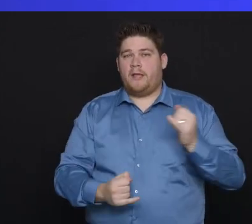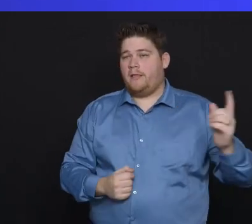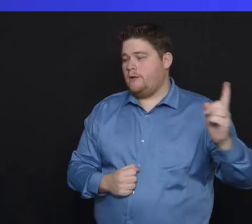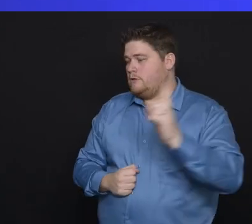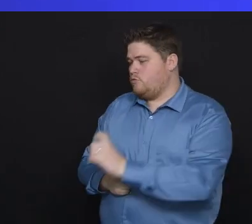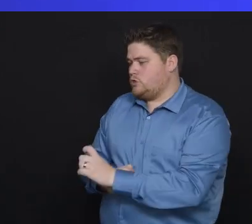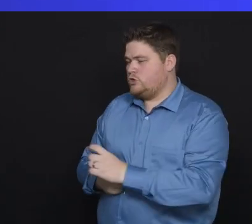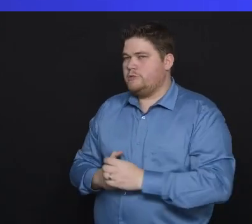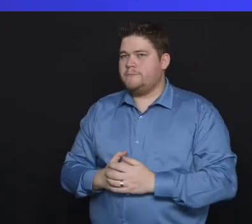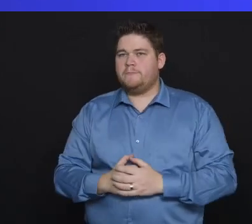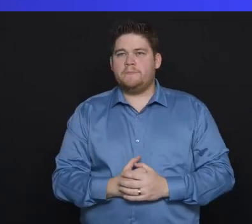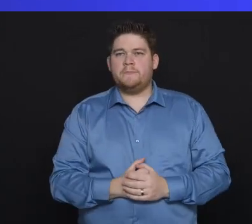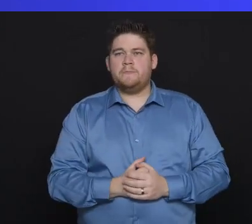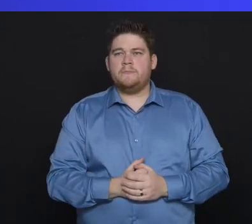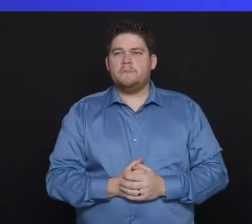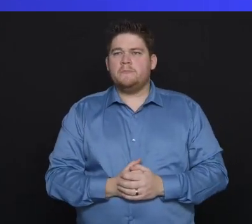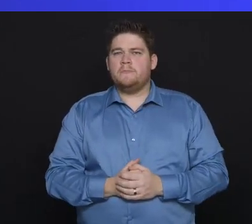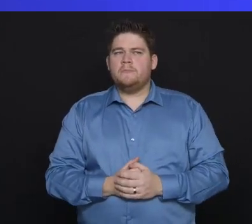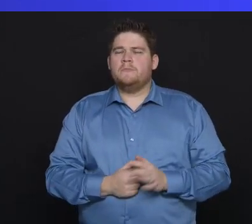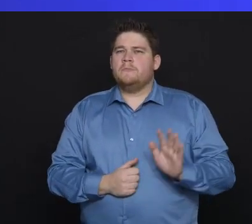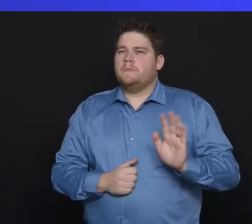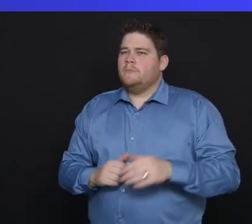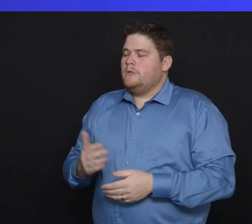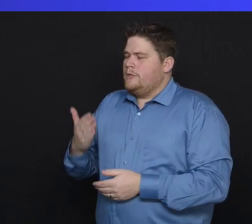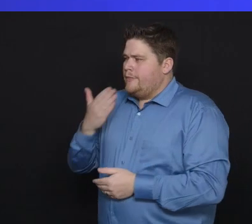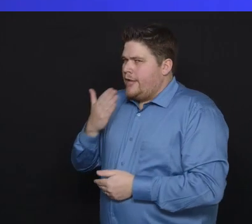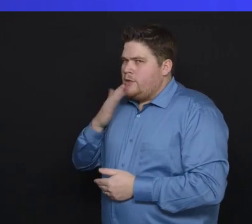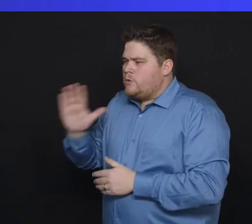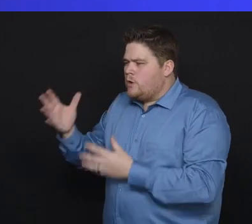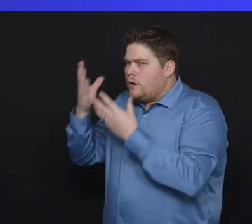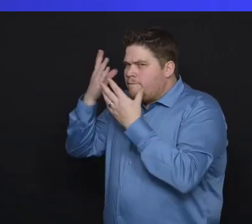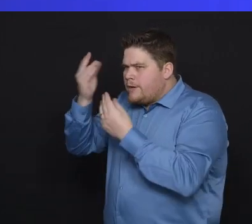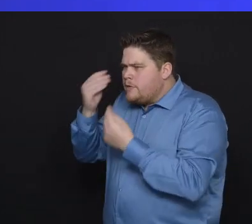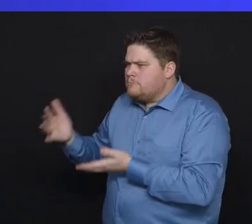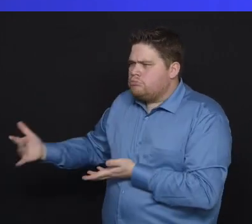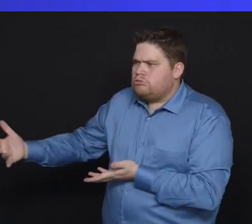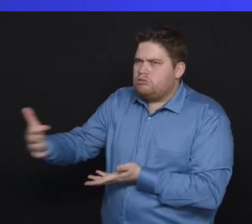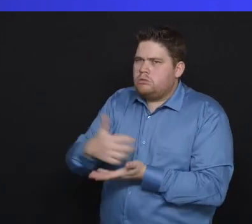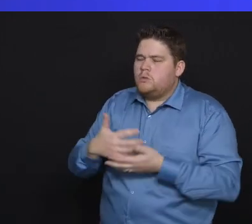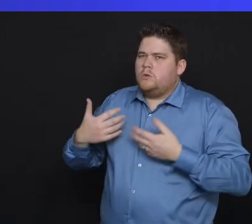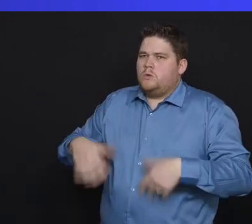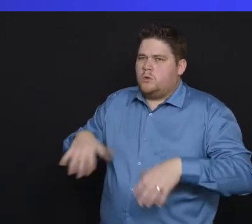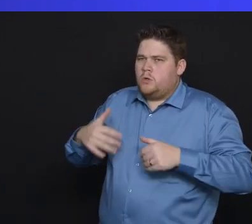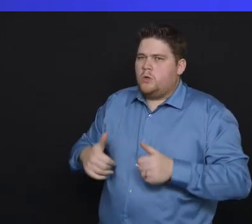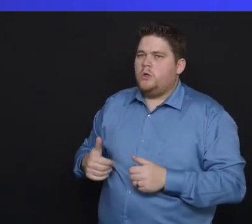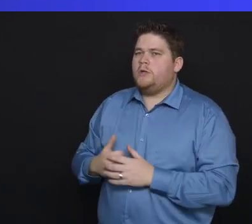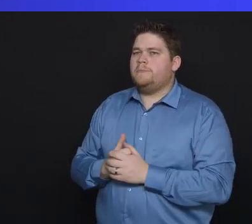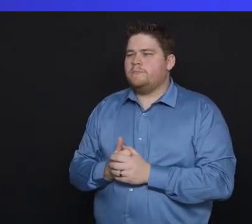information to the public and the media. build your capacity for